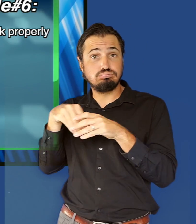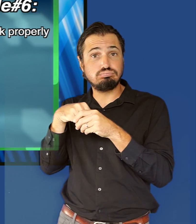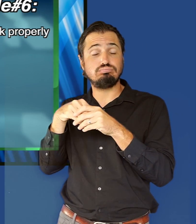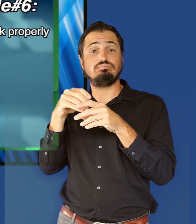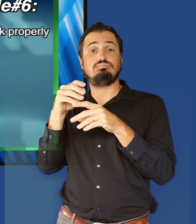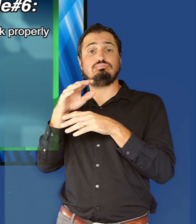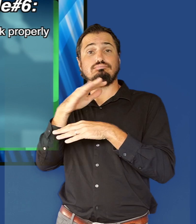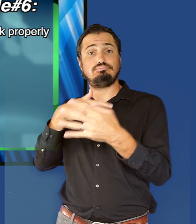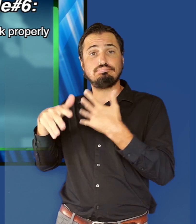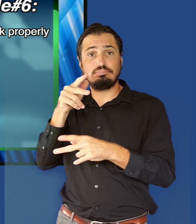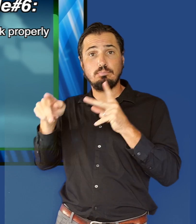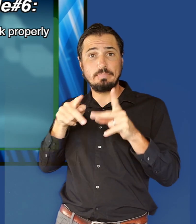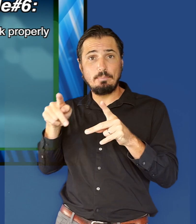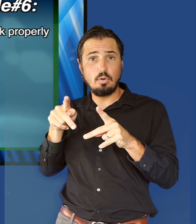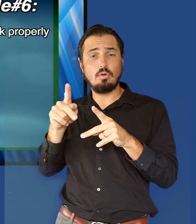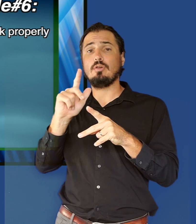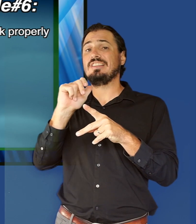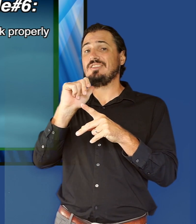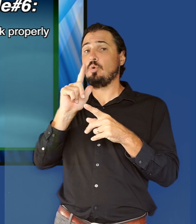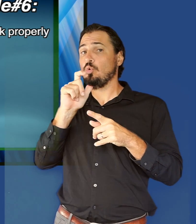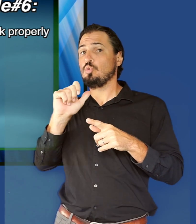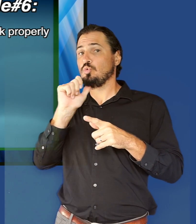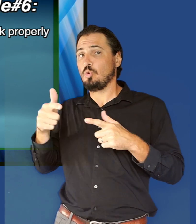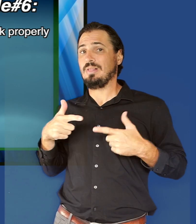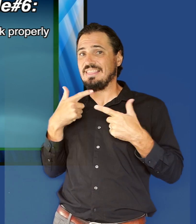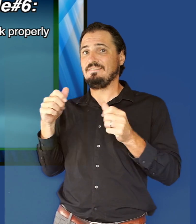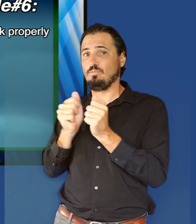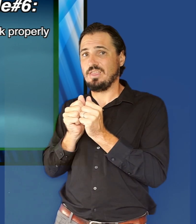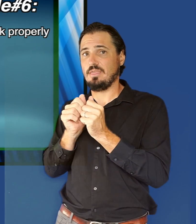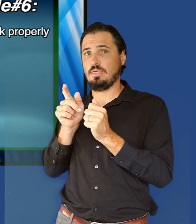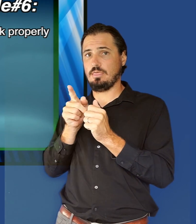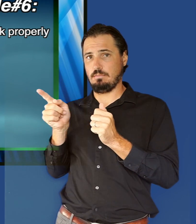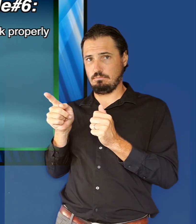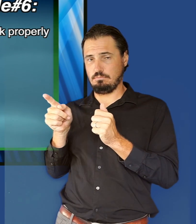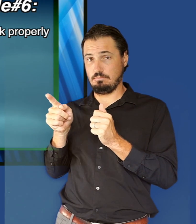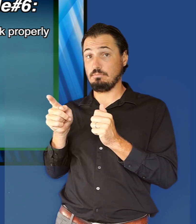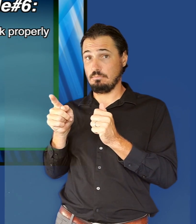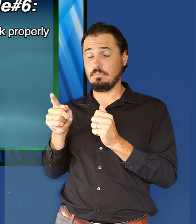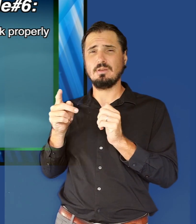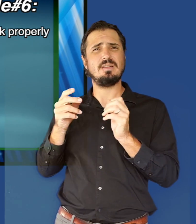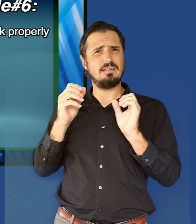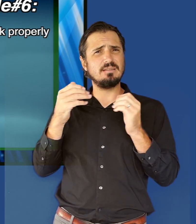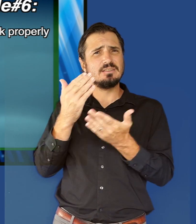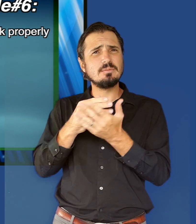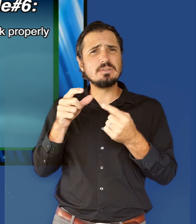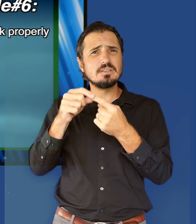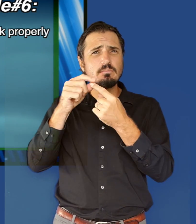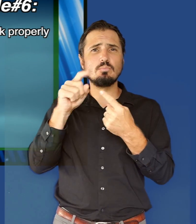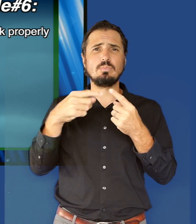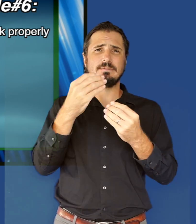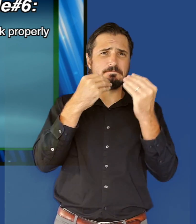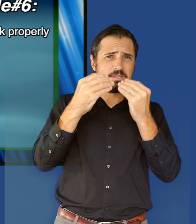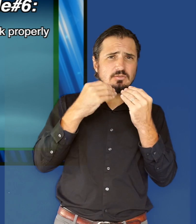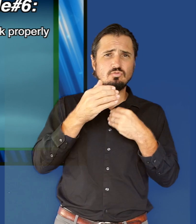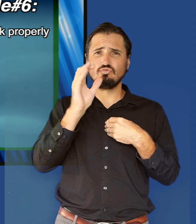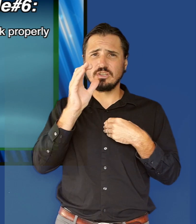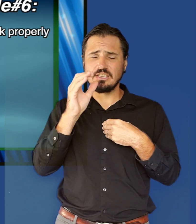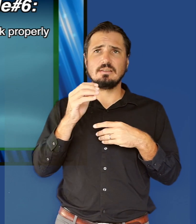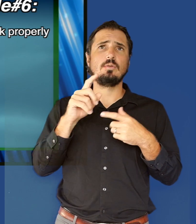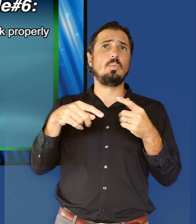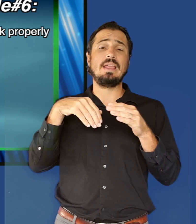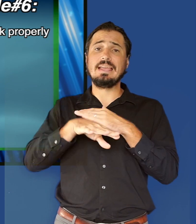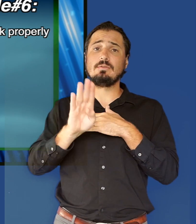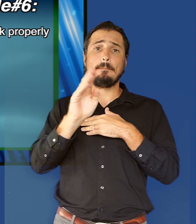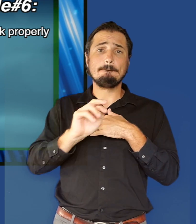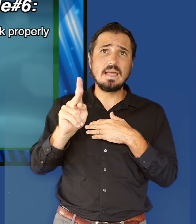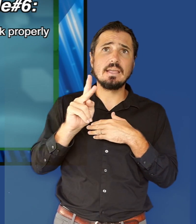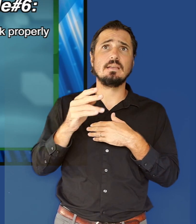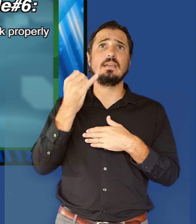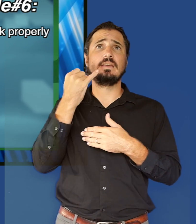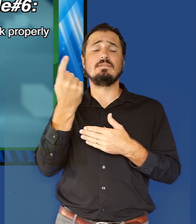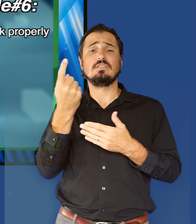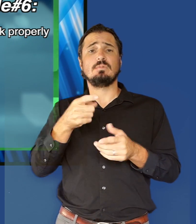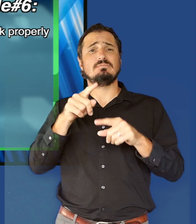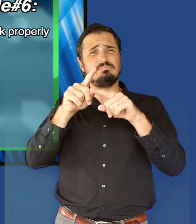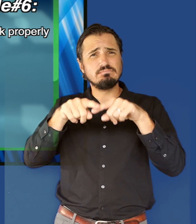anyone not in their immediate household. There are limited exceptions to this rule, such as while eating or drinking, entering a financial institution, interacting with someone who may rely on lip